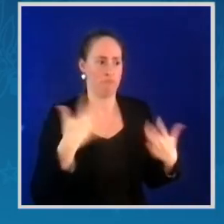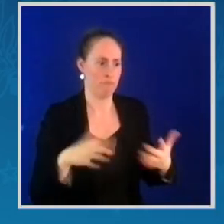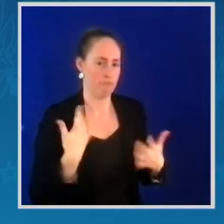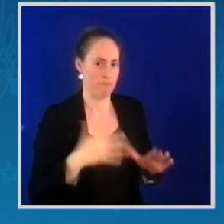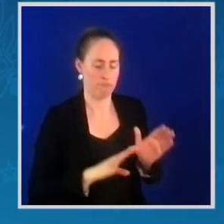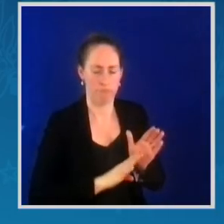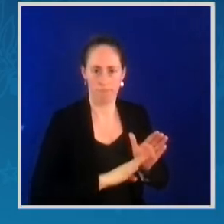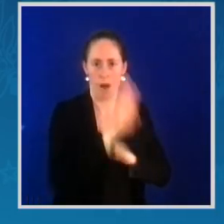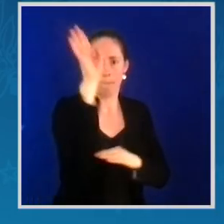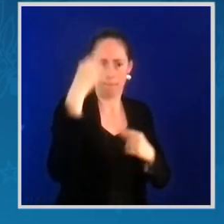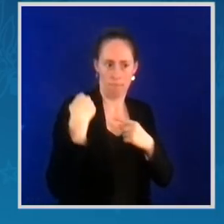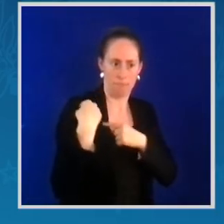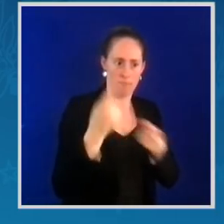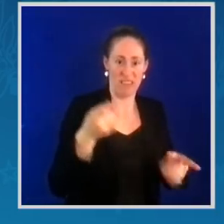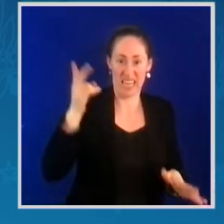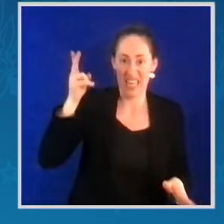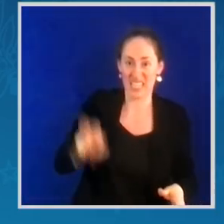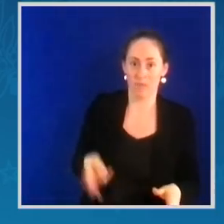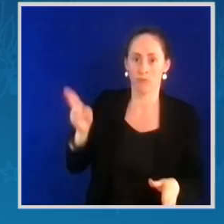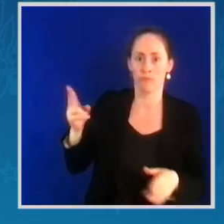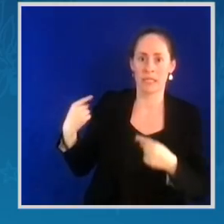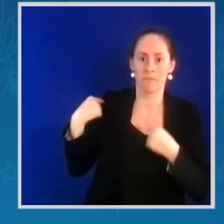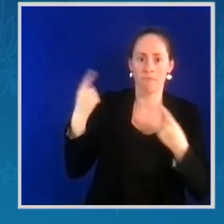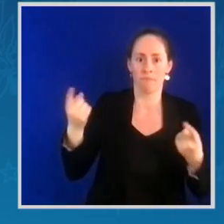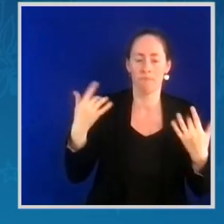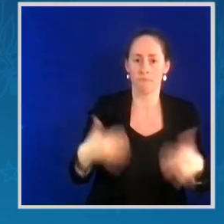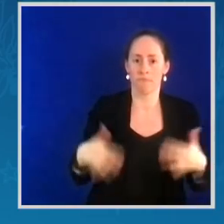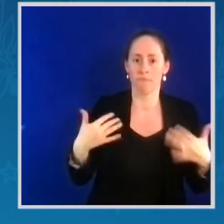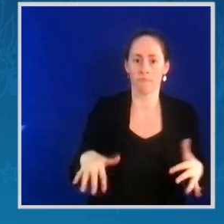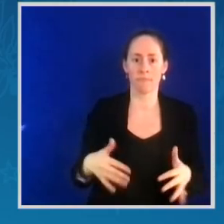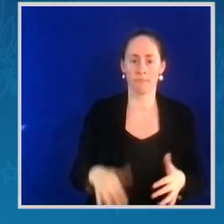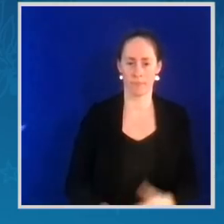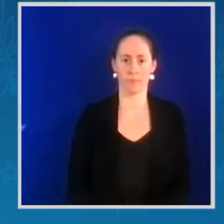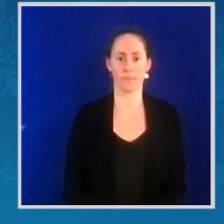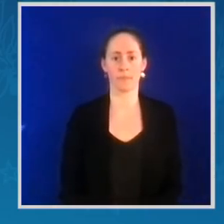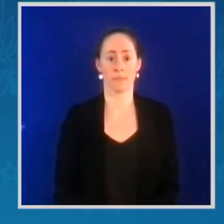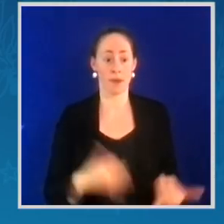and can be shared with our neighbors and in particular our closest neighbors.